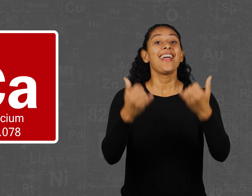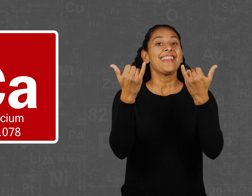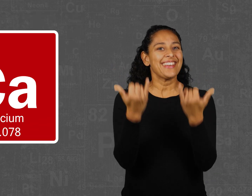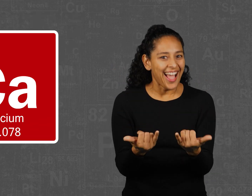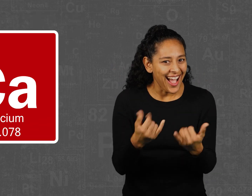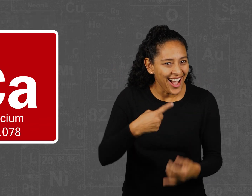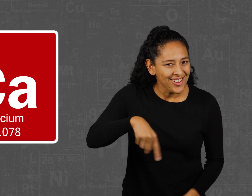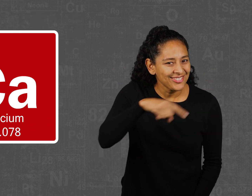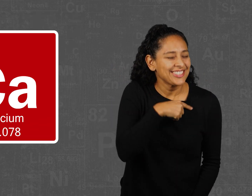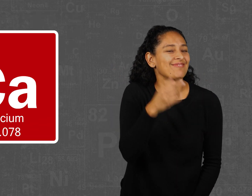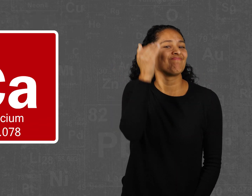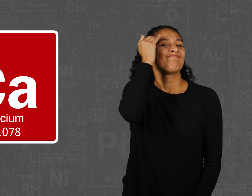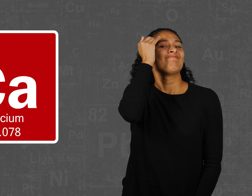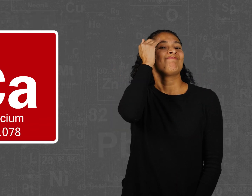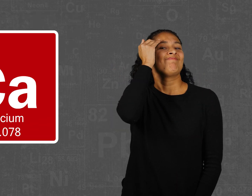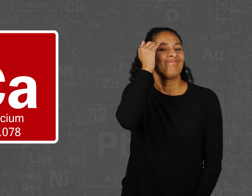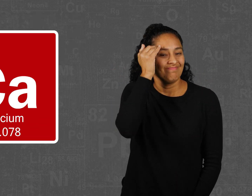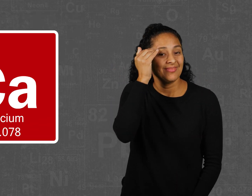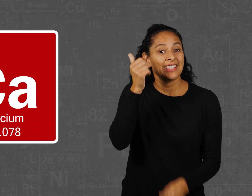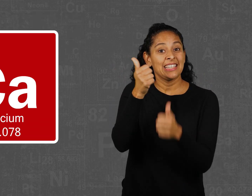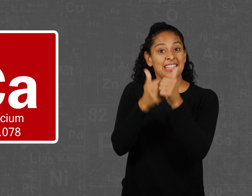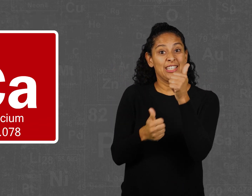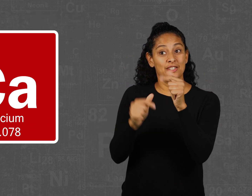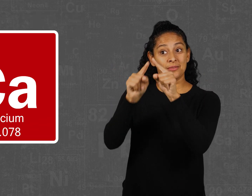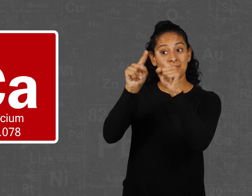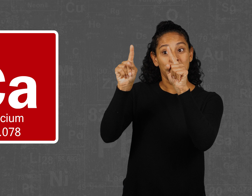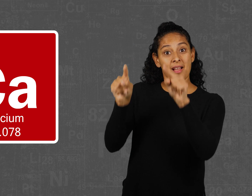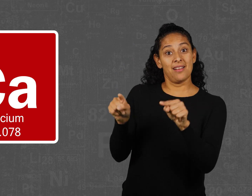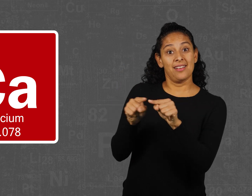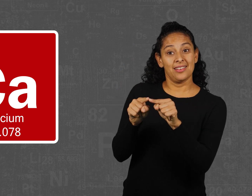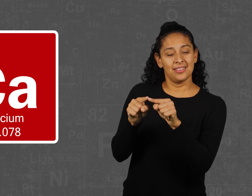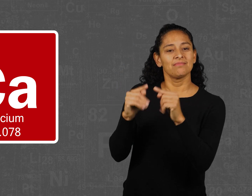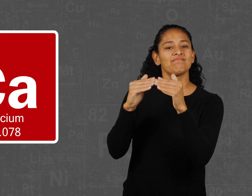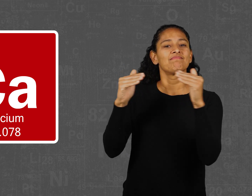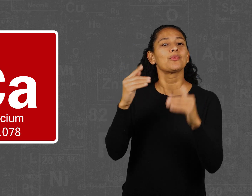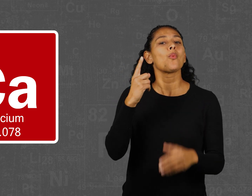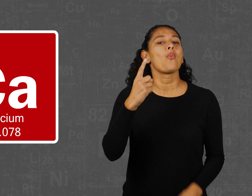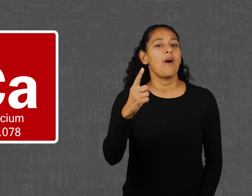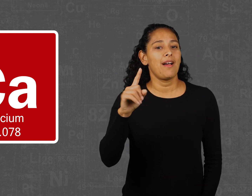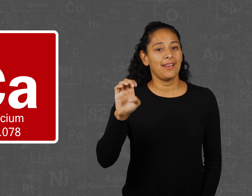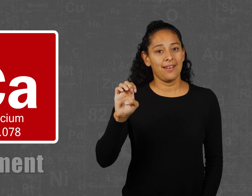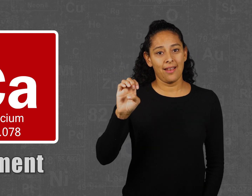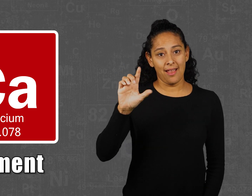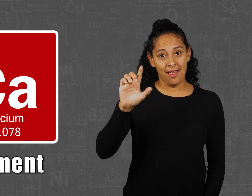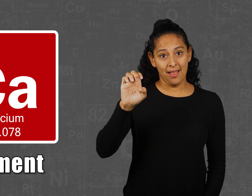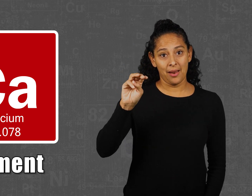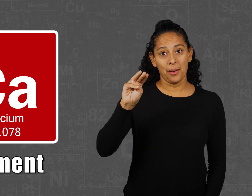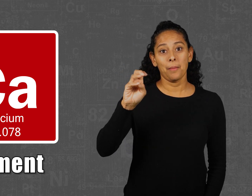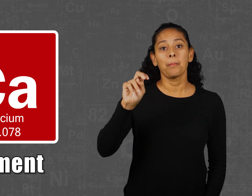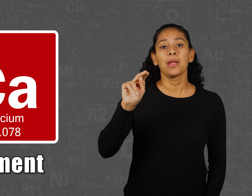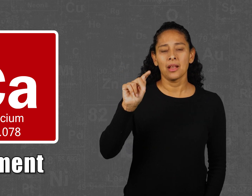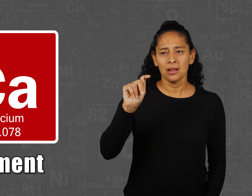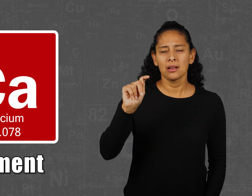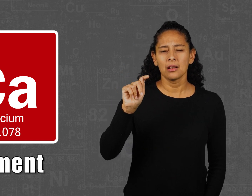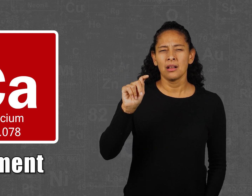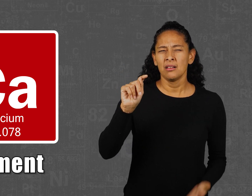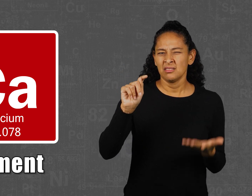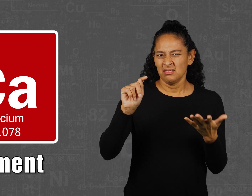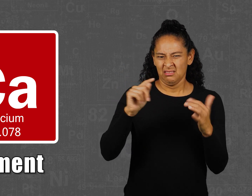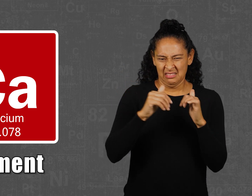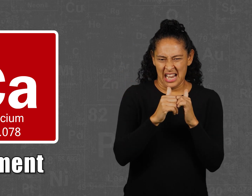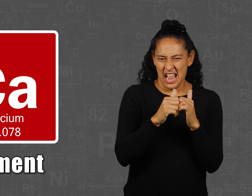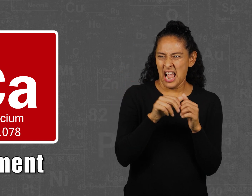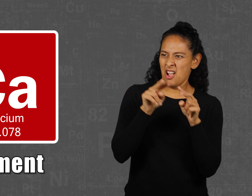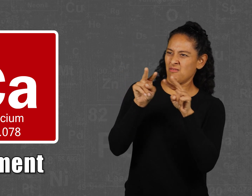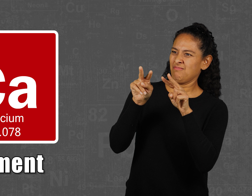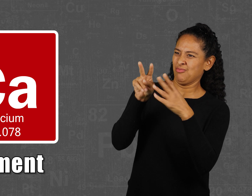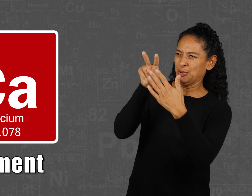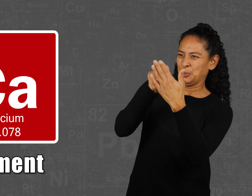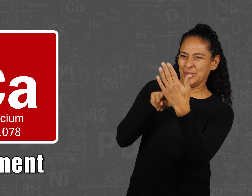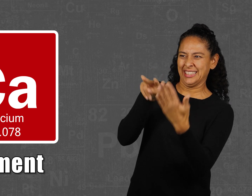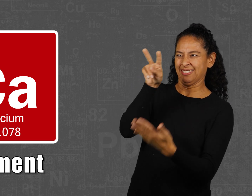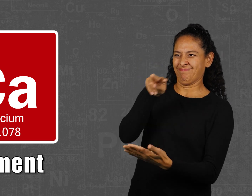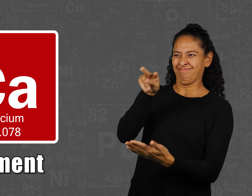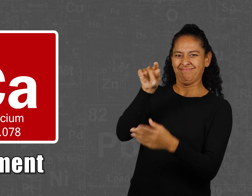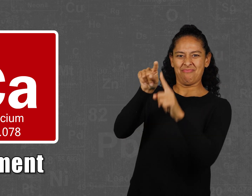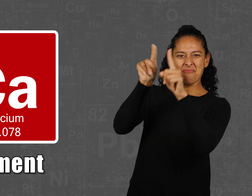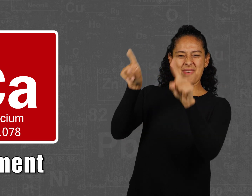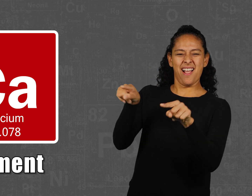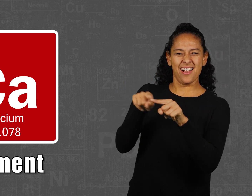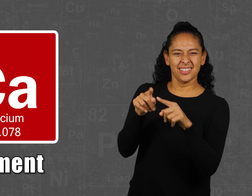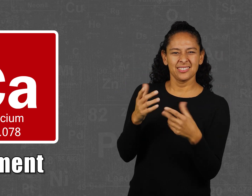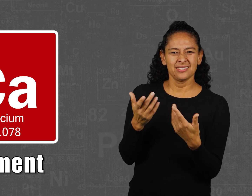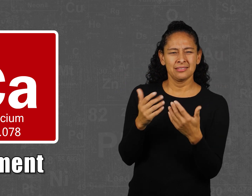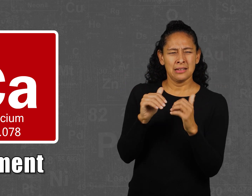Now that we know each box is one element, how do we read what is in the box?